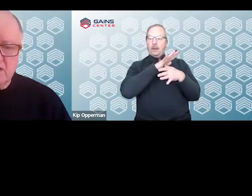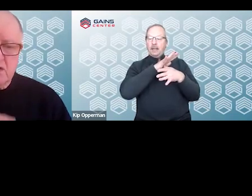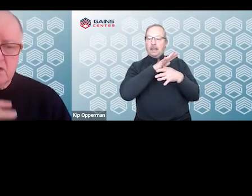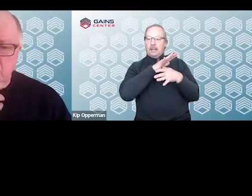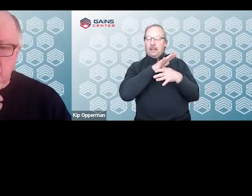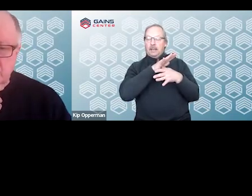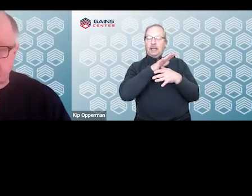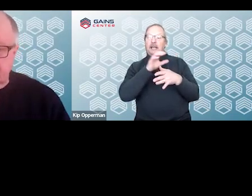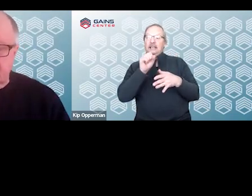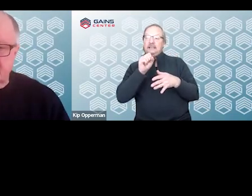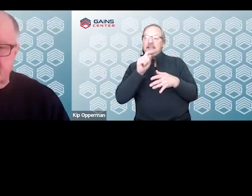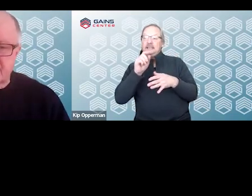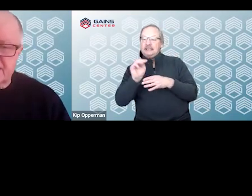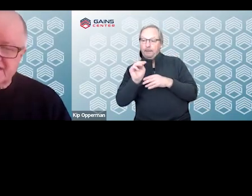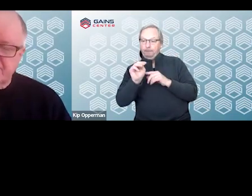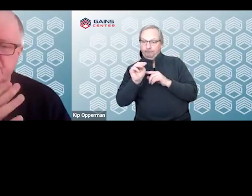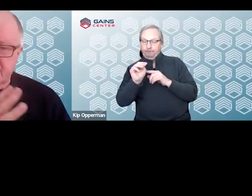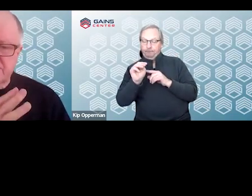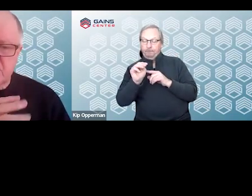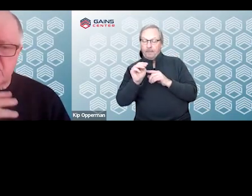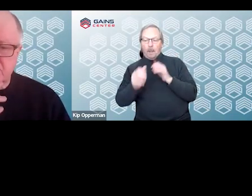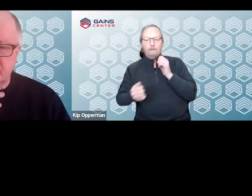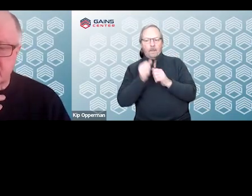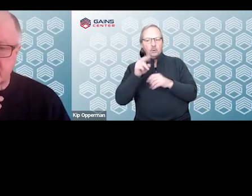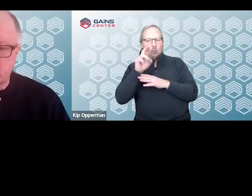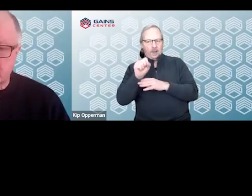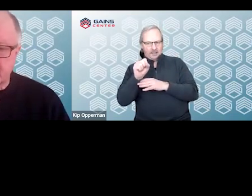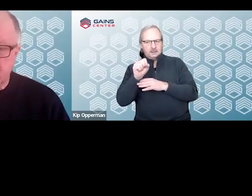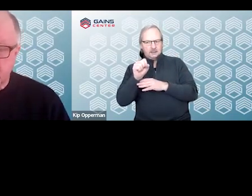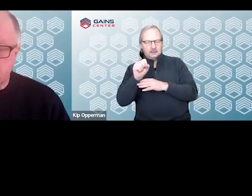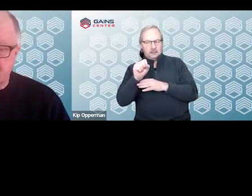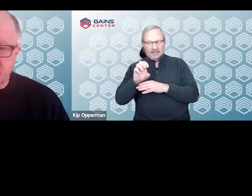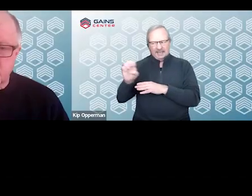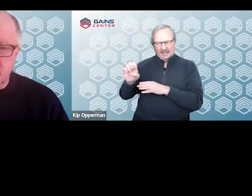in most of the United States, except for the East Coast, Northeast,